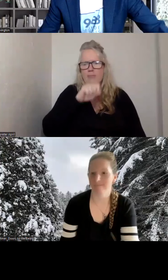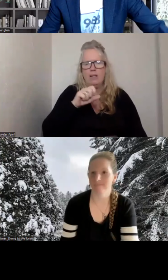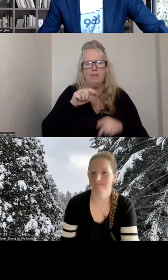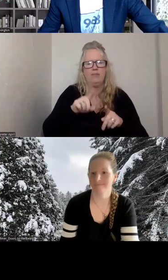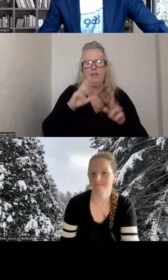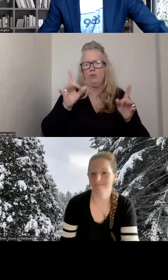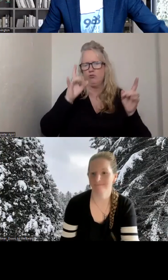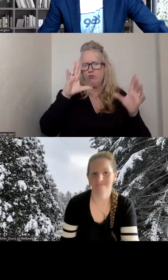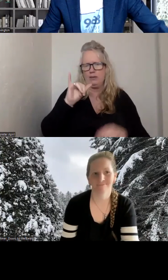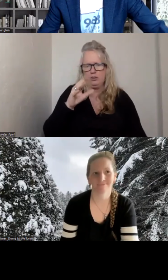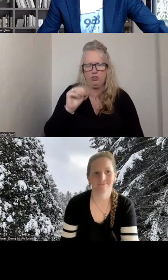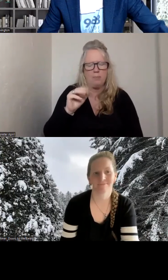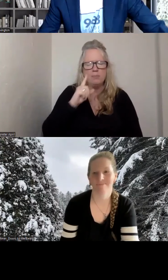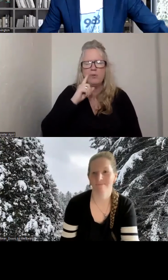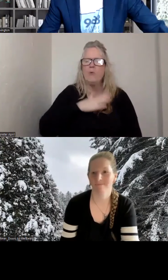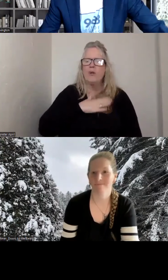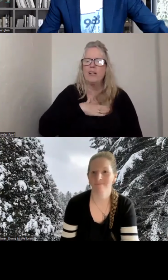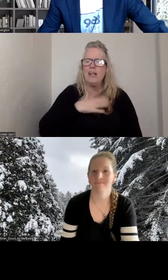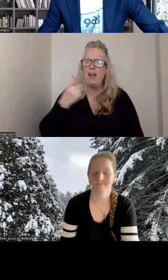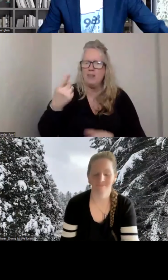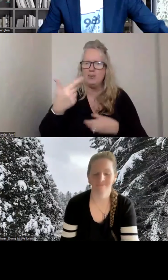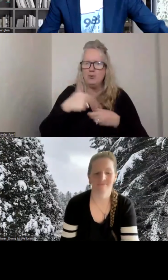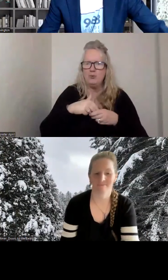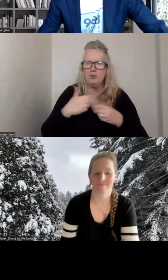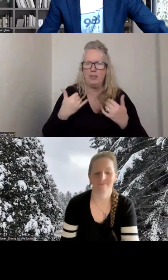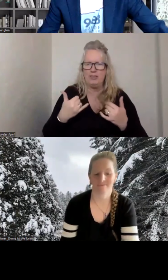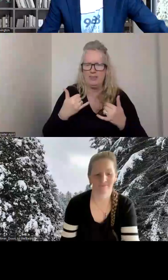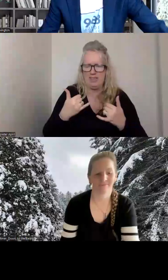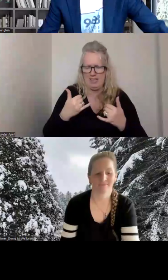BUT AMY, WE ARE GLAD TO HAVE YOU TODAY FOR THE LIVED LENS.